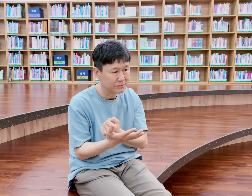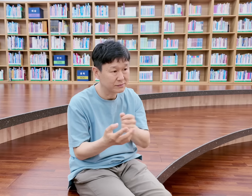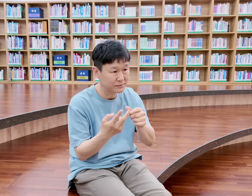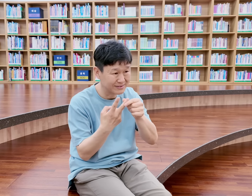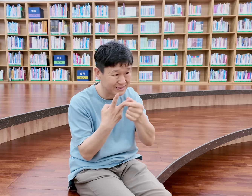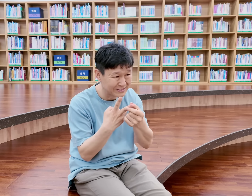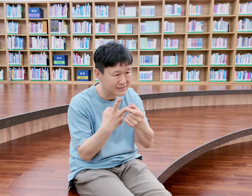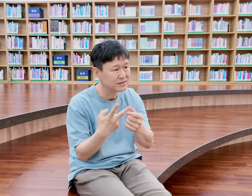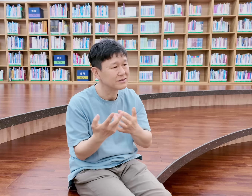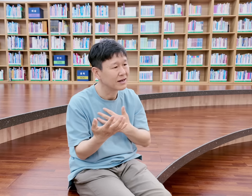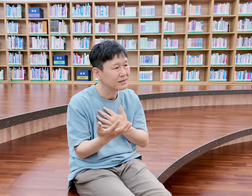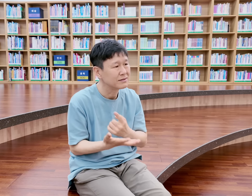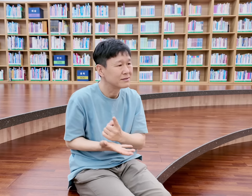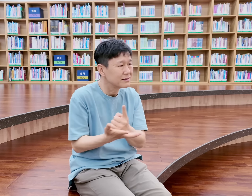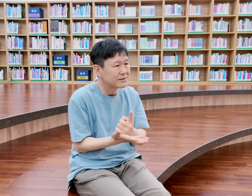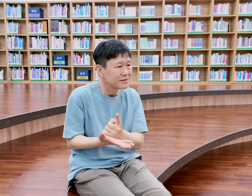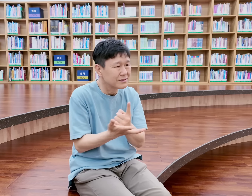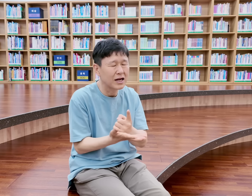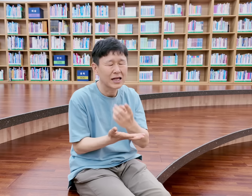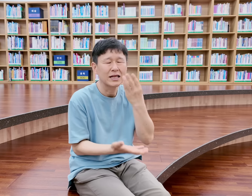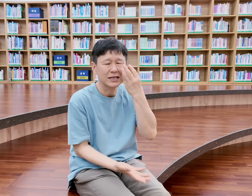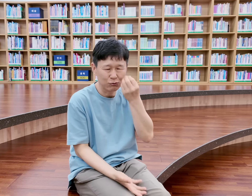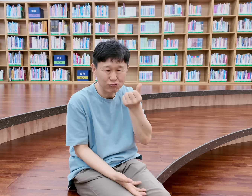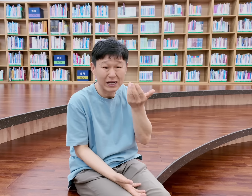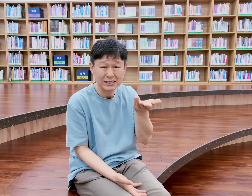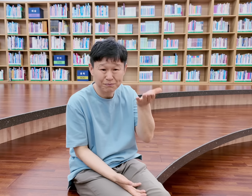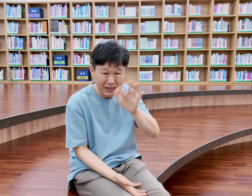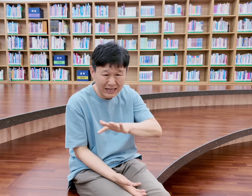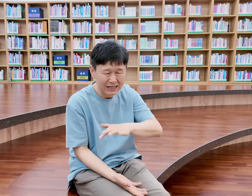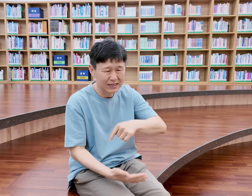Although I've gotten used to working alone,